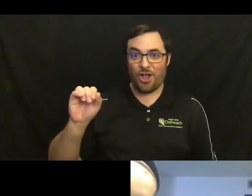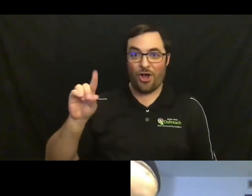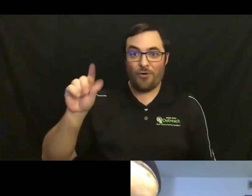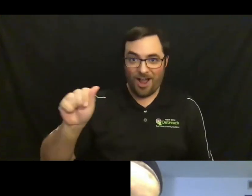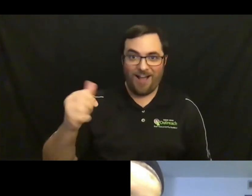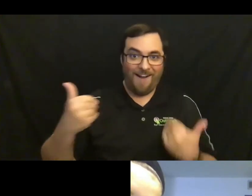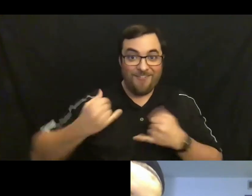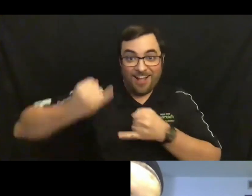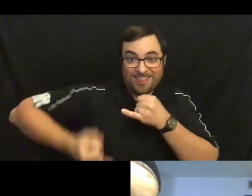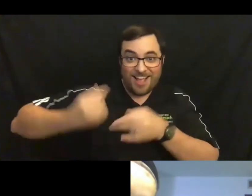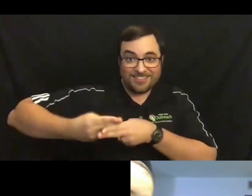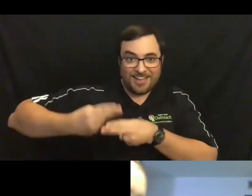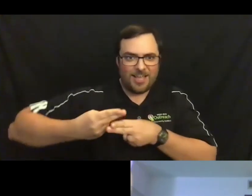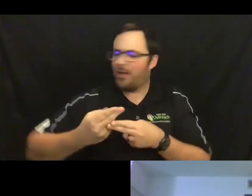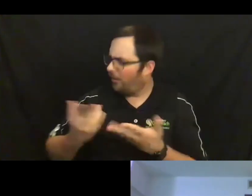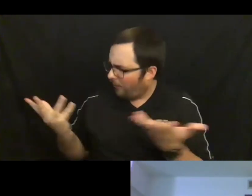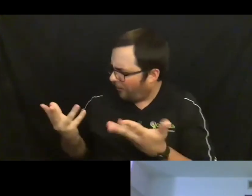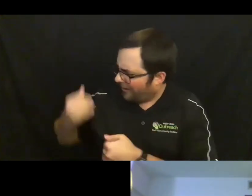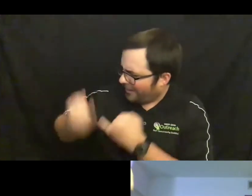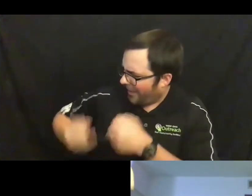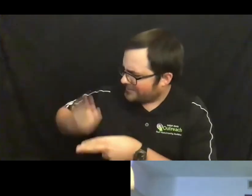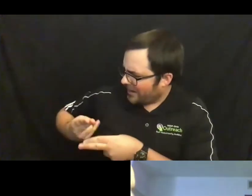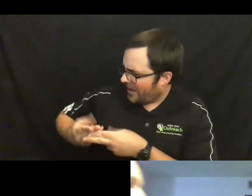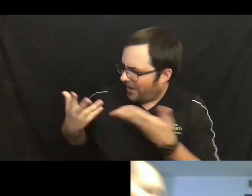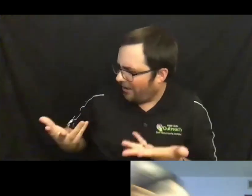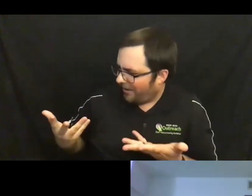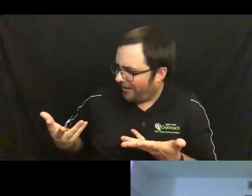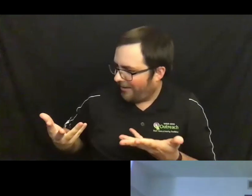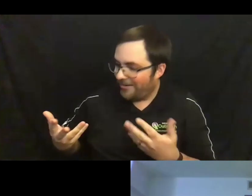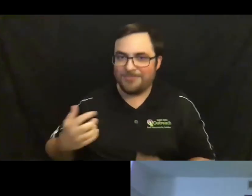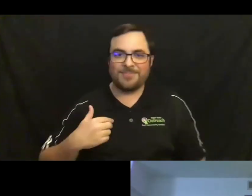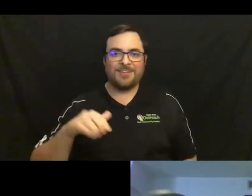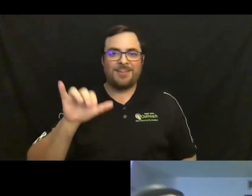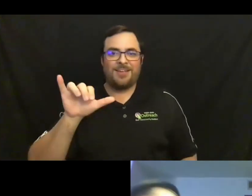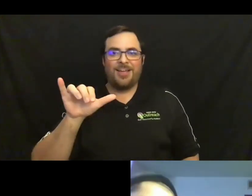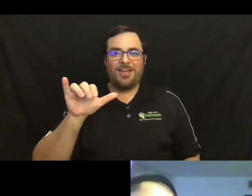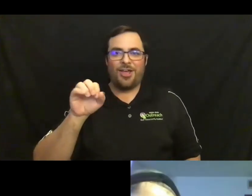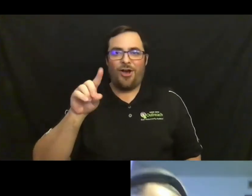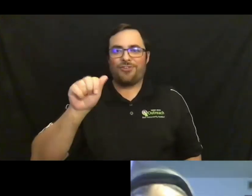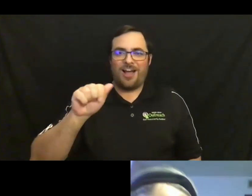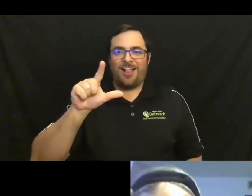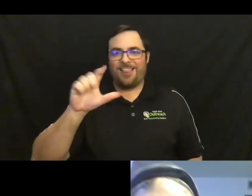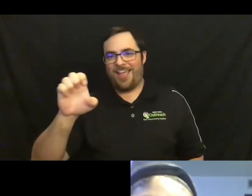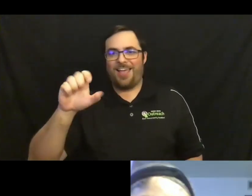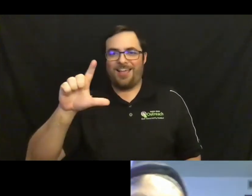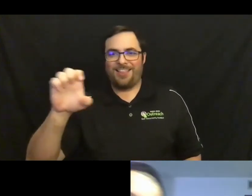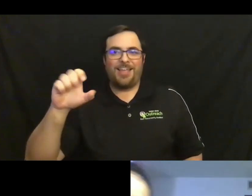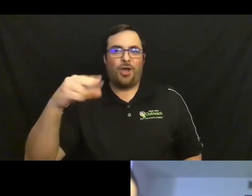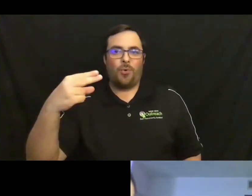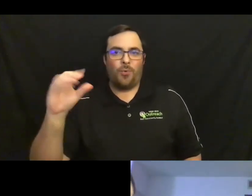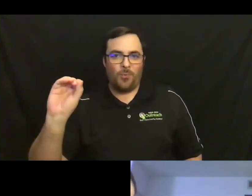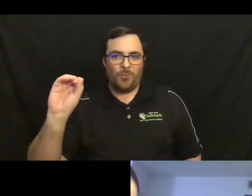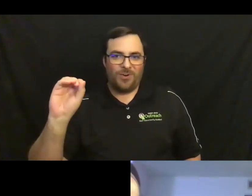Jen: No, what's his last name? Gavin: Yoda-lee-hooo!